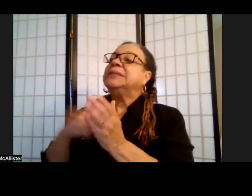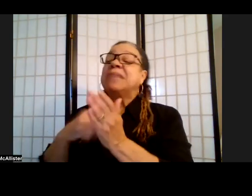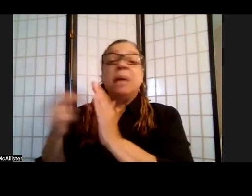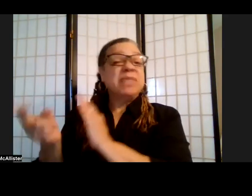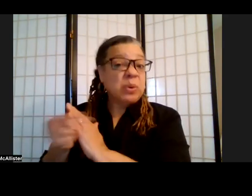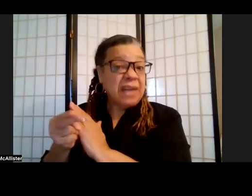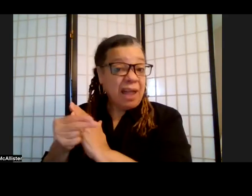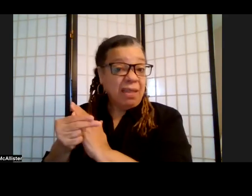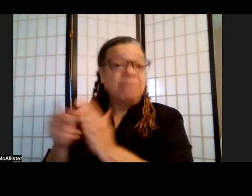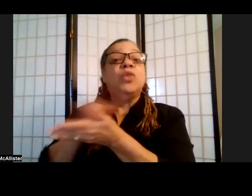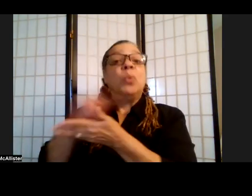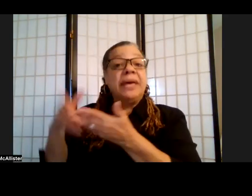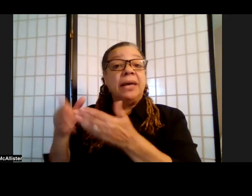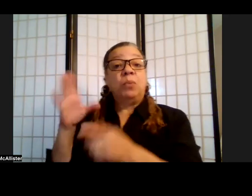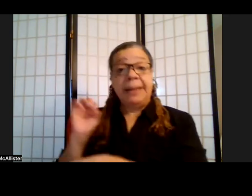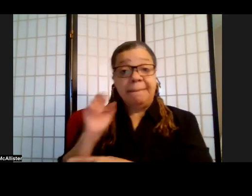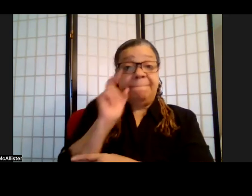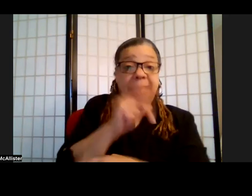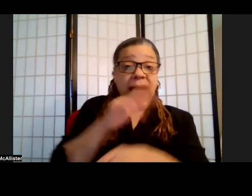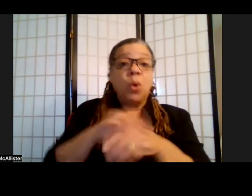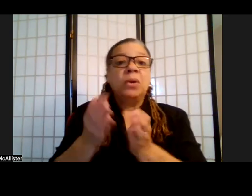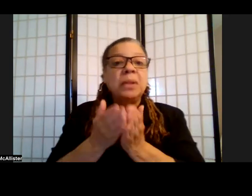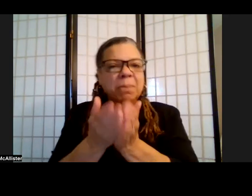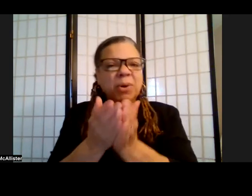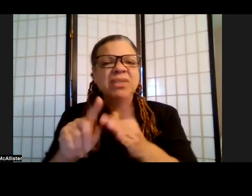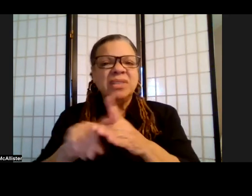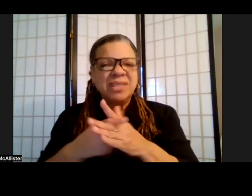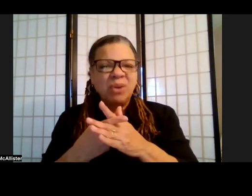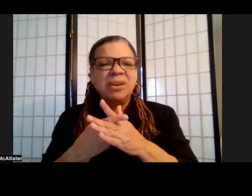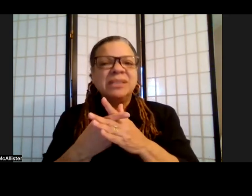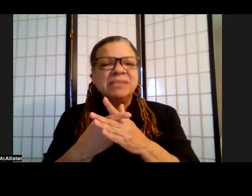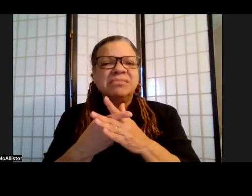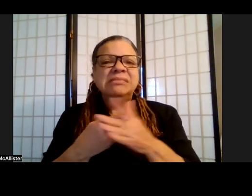Once back on the ship, however, many start complaining of a urethral discharge